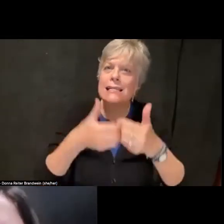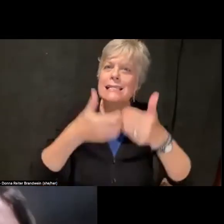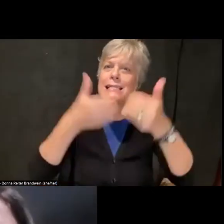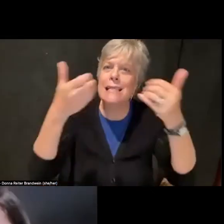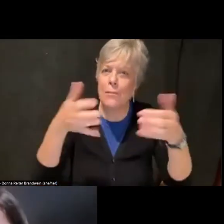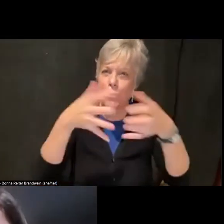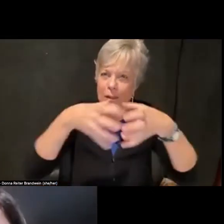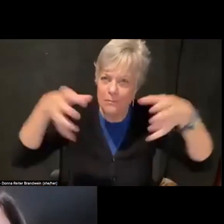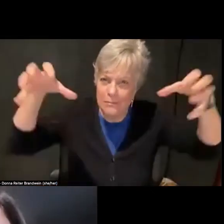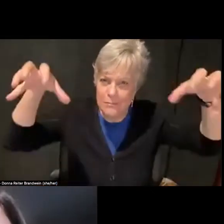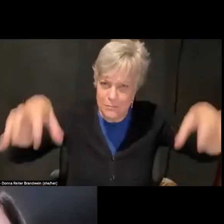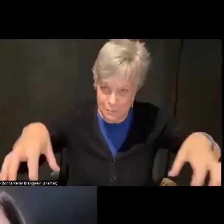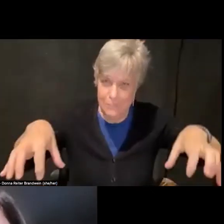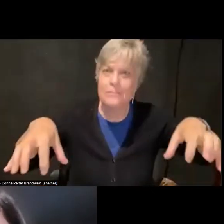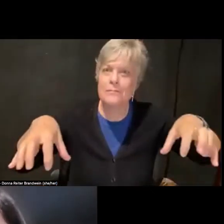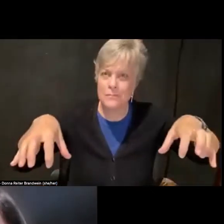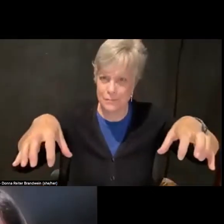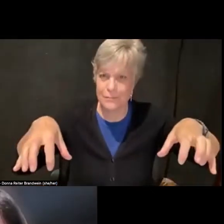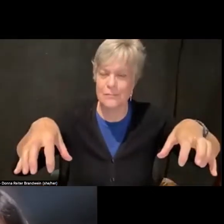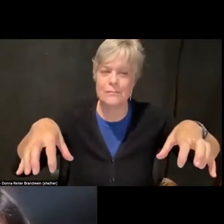why there's this need for a space.